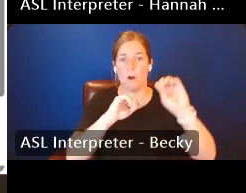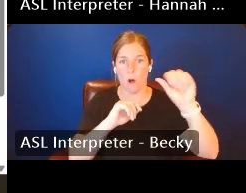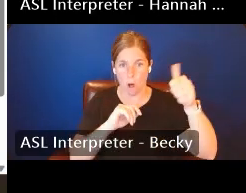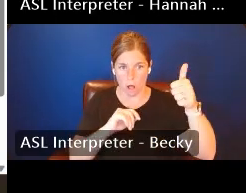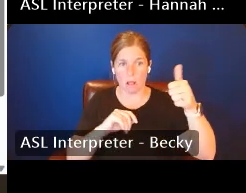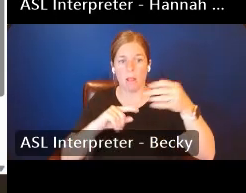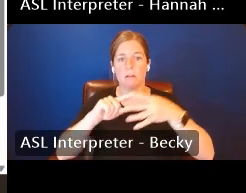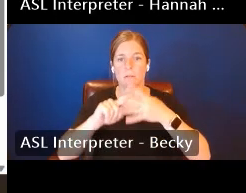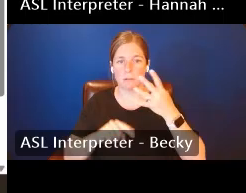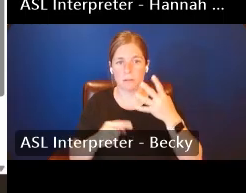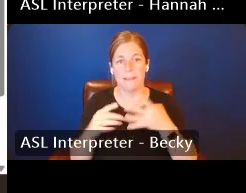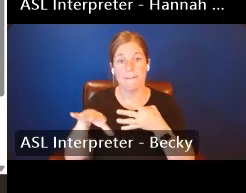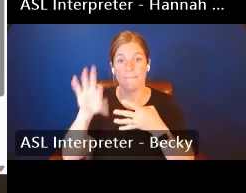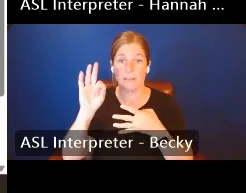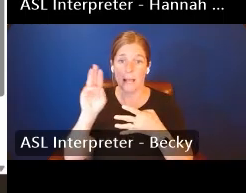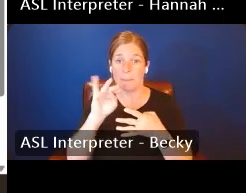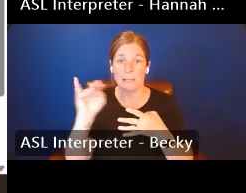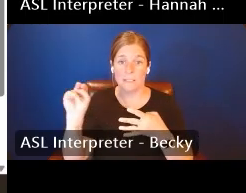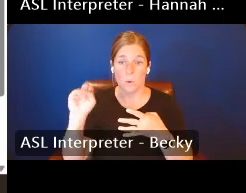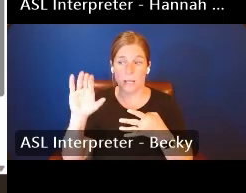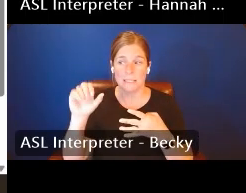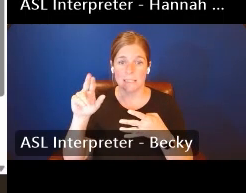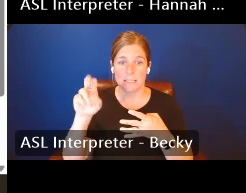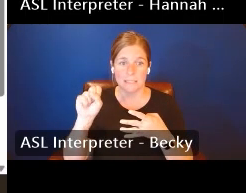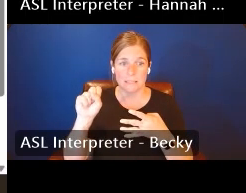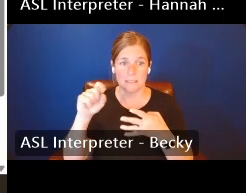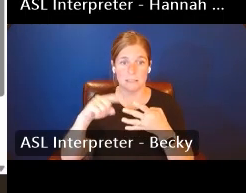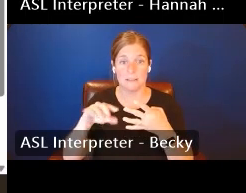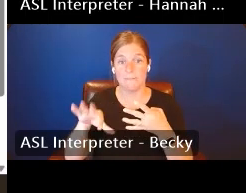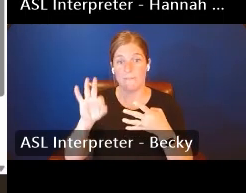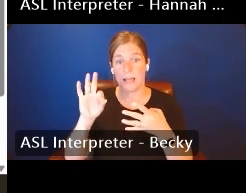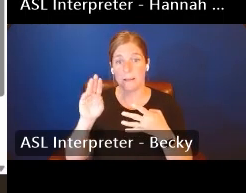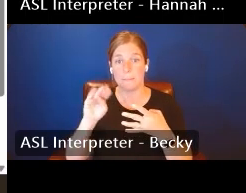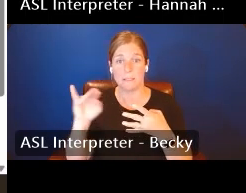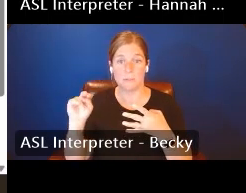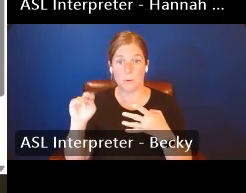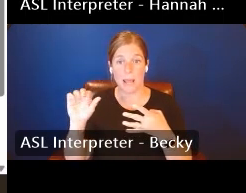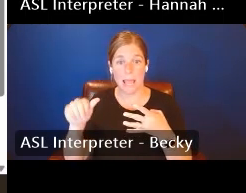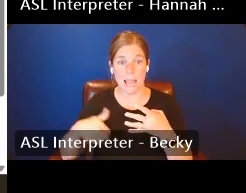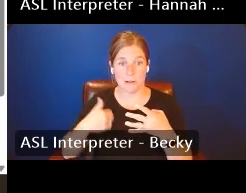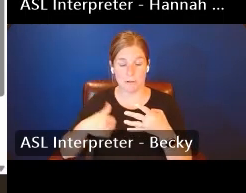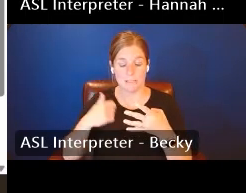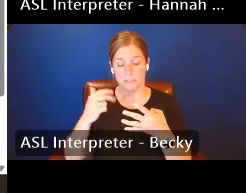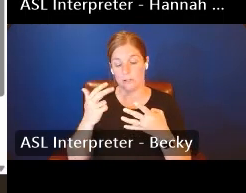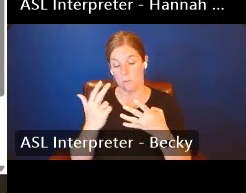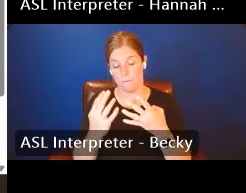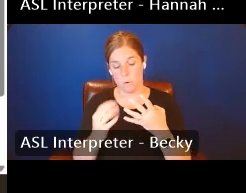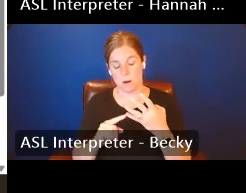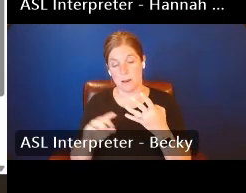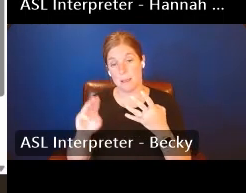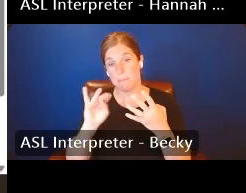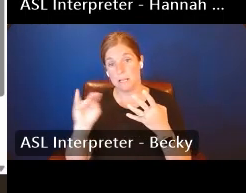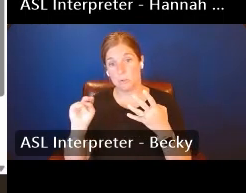Find Minnesota census tract, two of four. Find Minnesota address or place, three of four. Find Minnesota city or township, four of four.